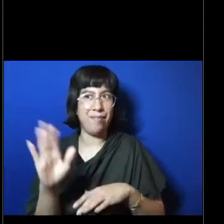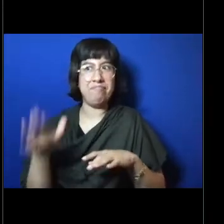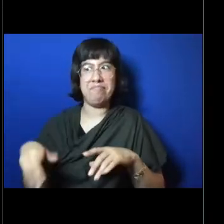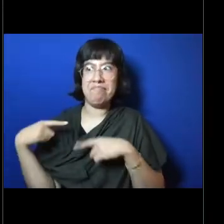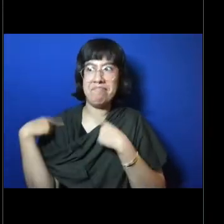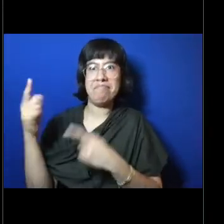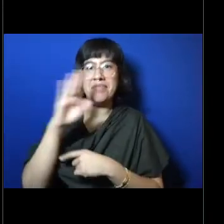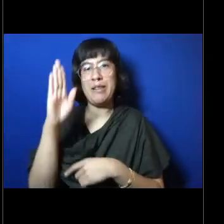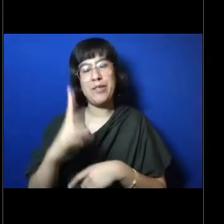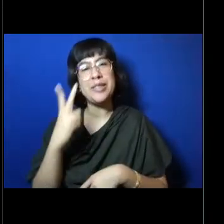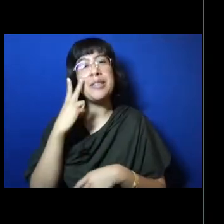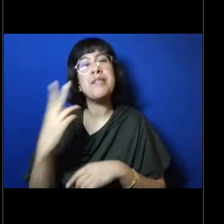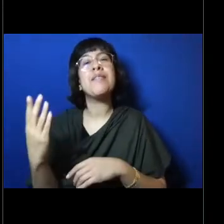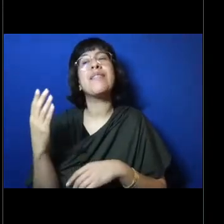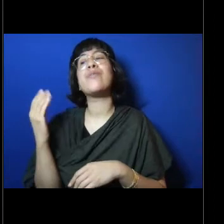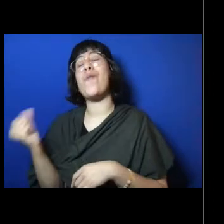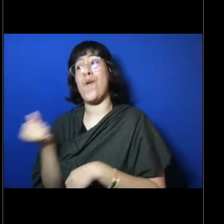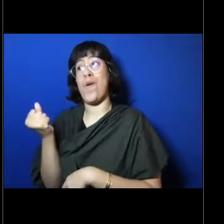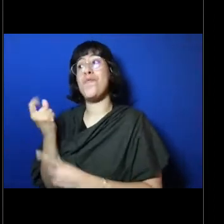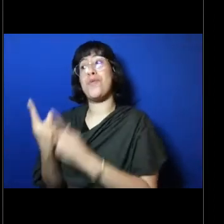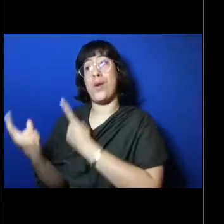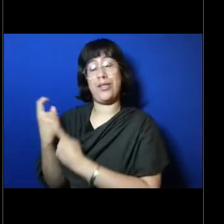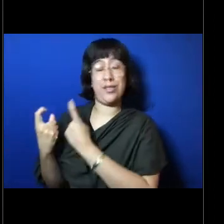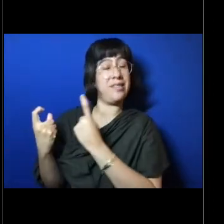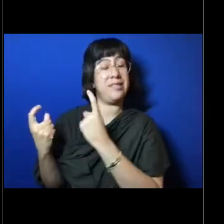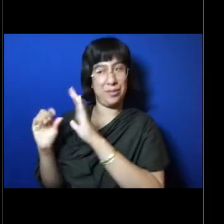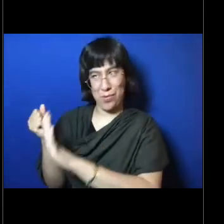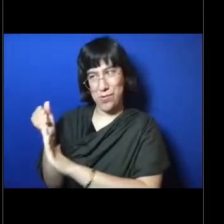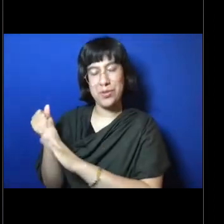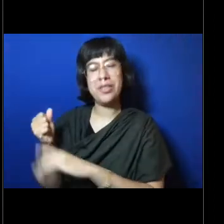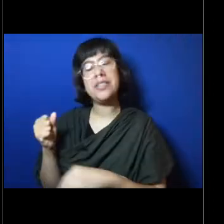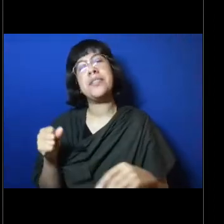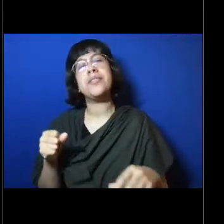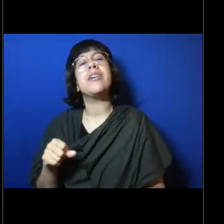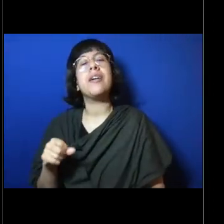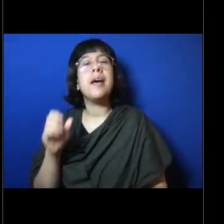So I'm going to hold on to any other questions I got. Okay.